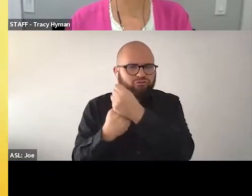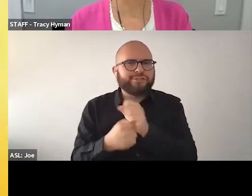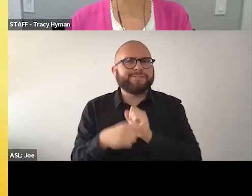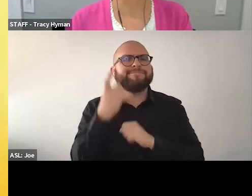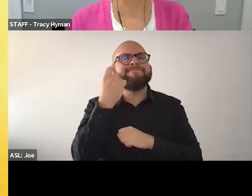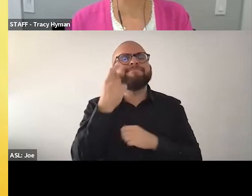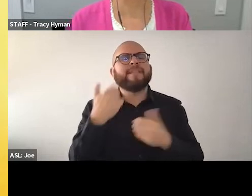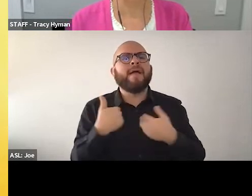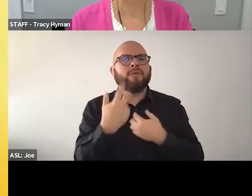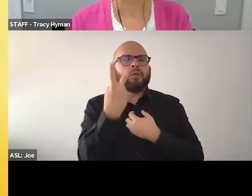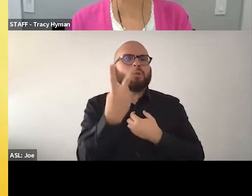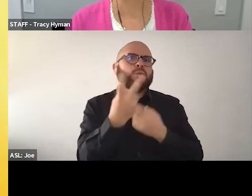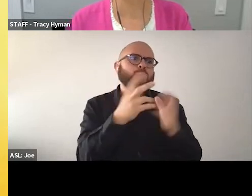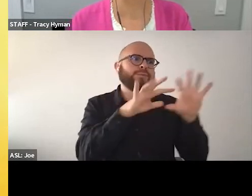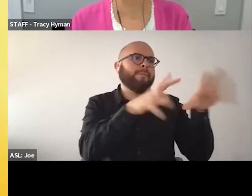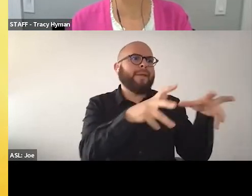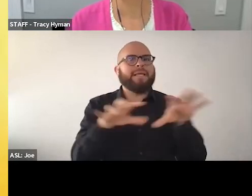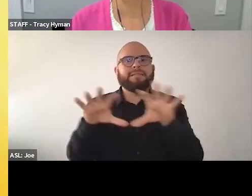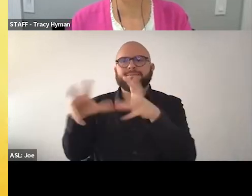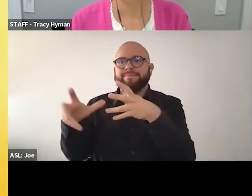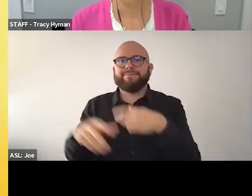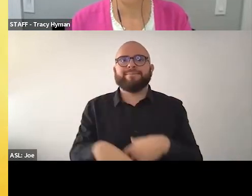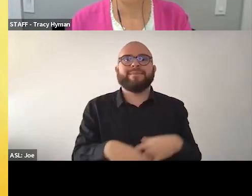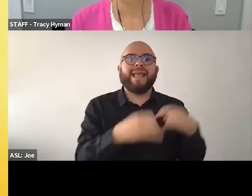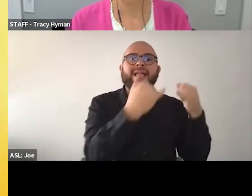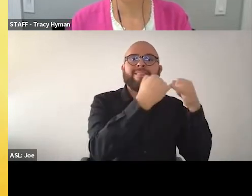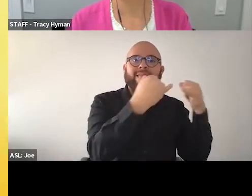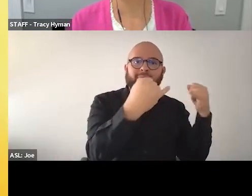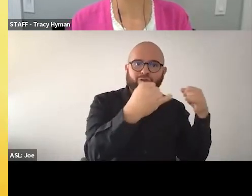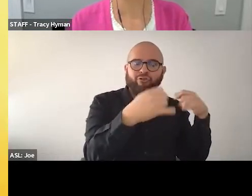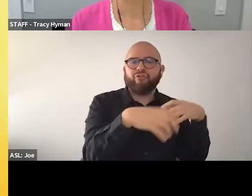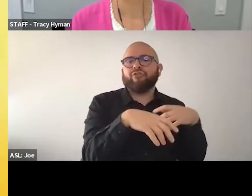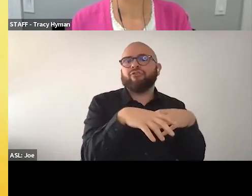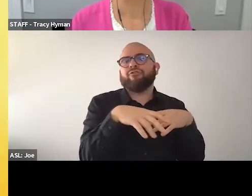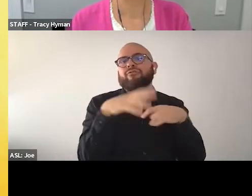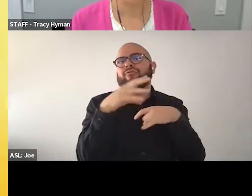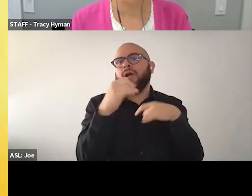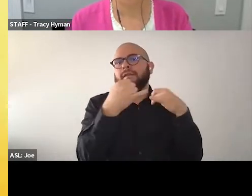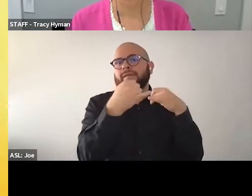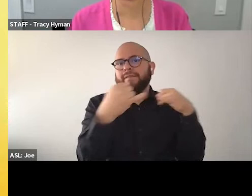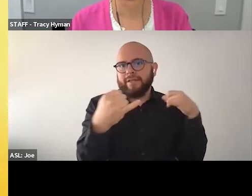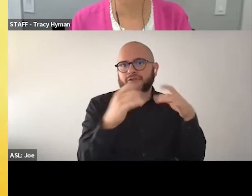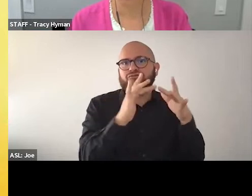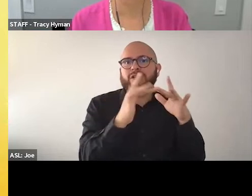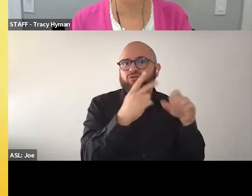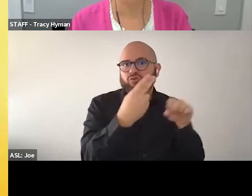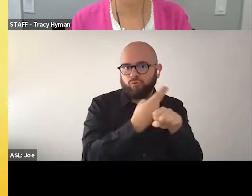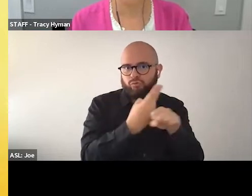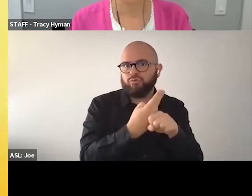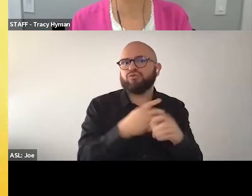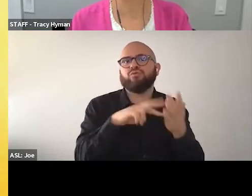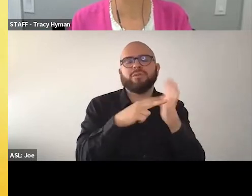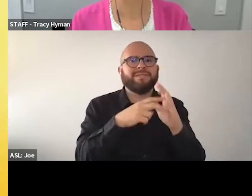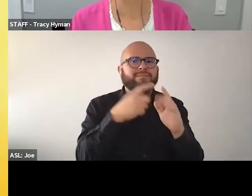We have a linear and linear plus digital use which includes automatic exclusivity and session